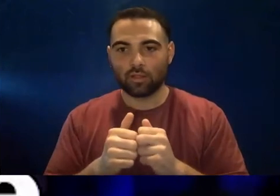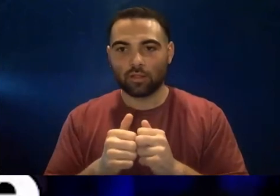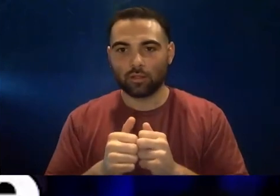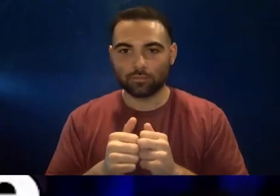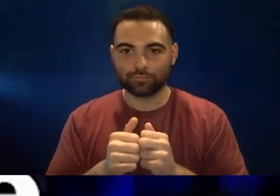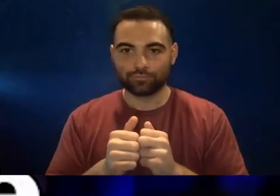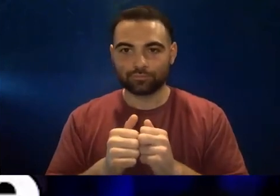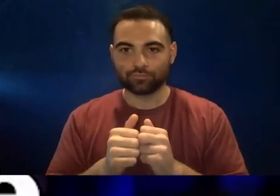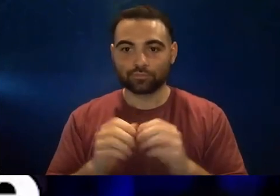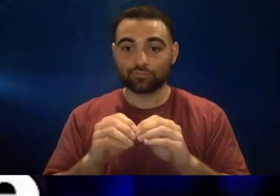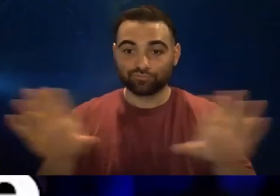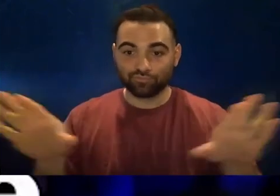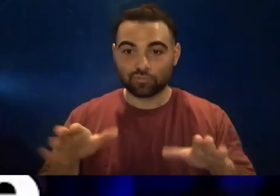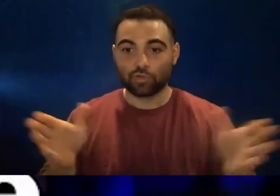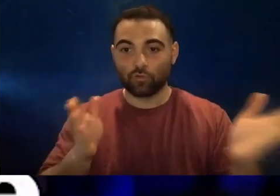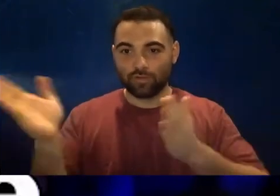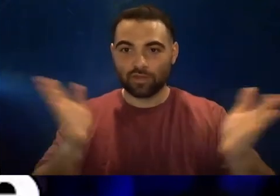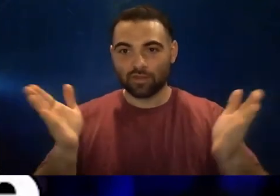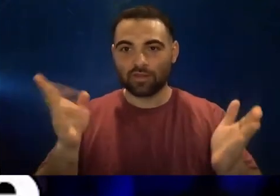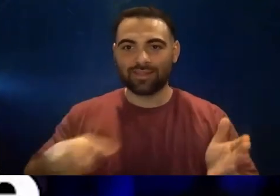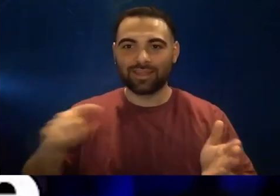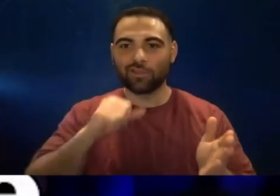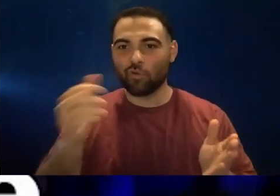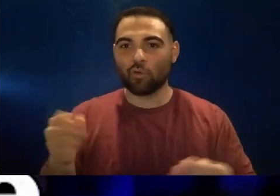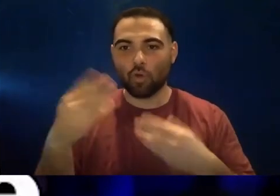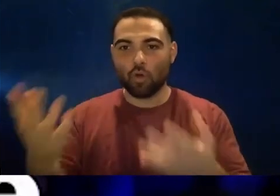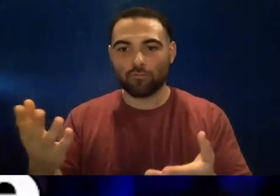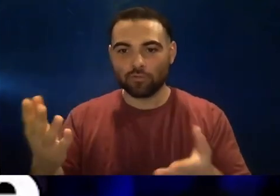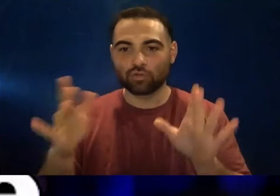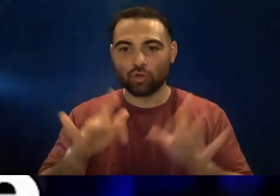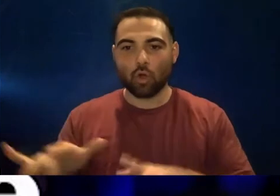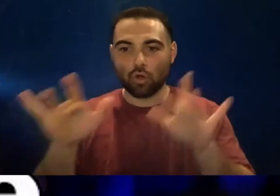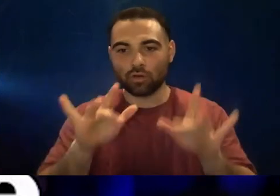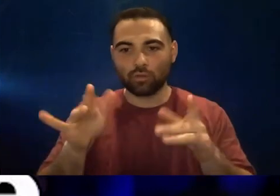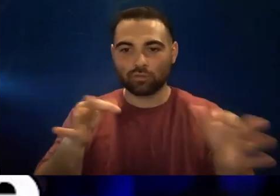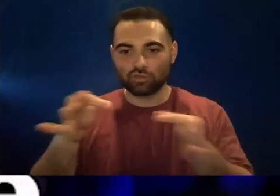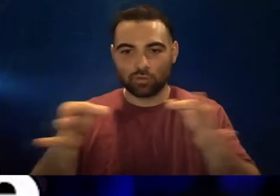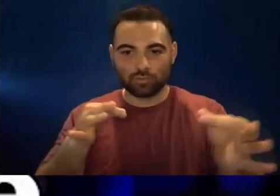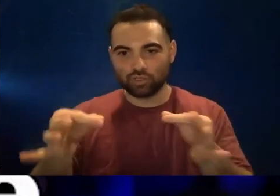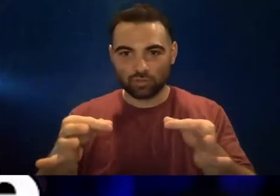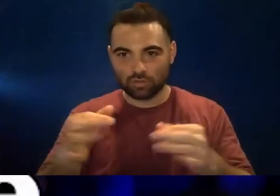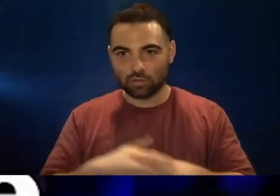distribution services is that they don't offer audio description versions of the film, which we do have.